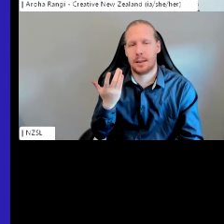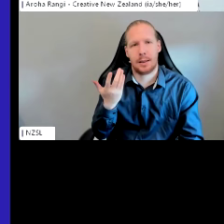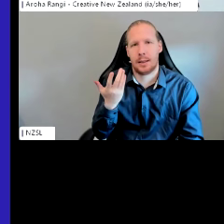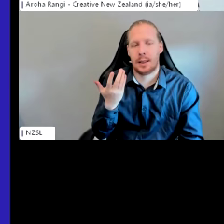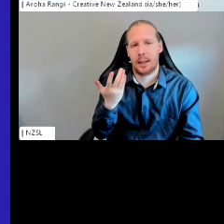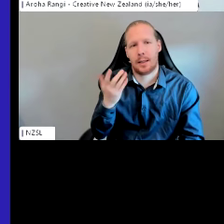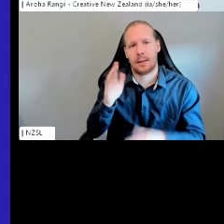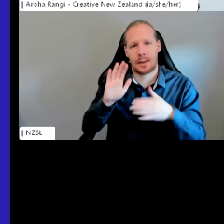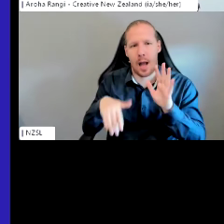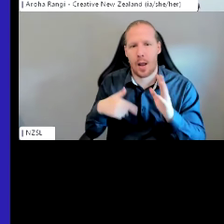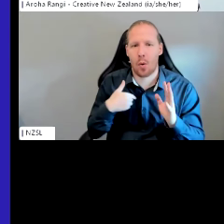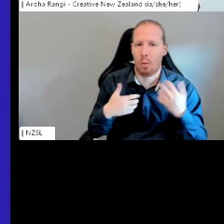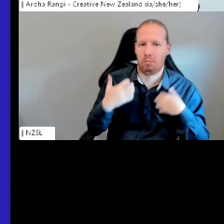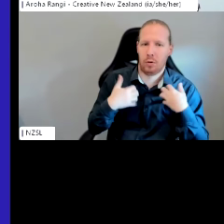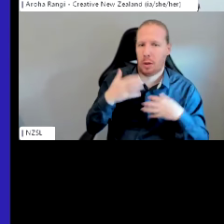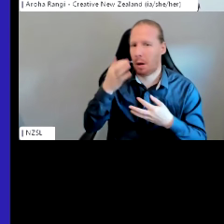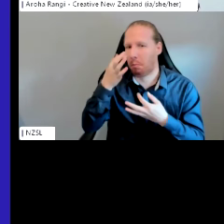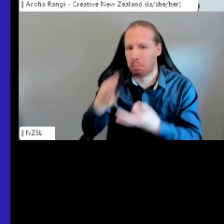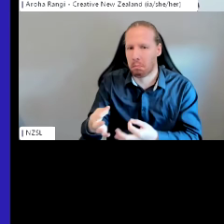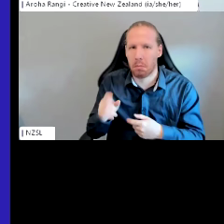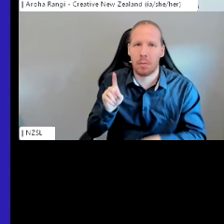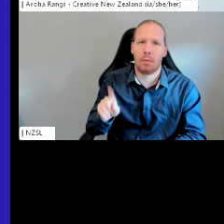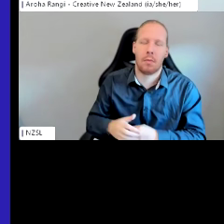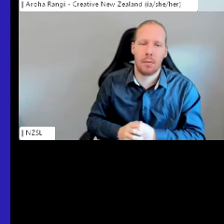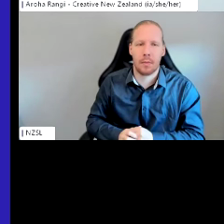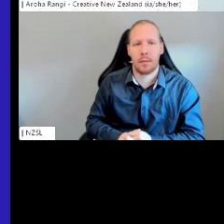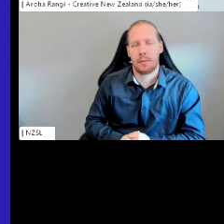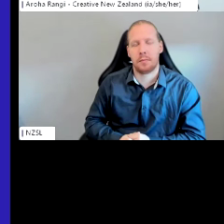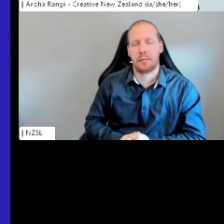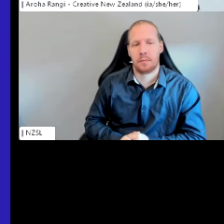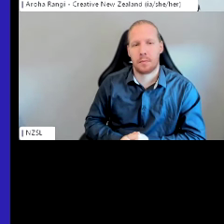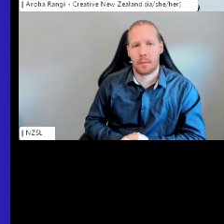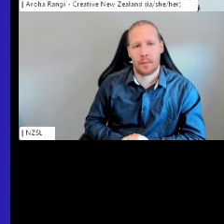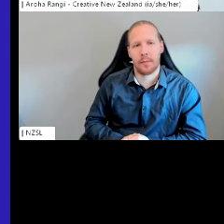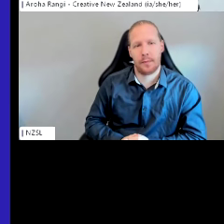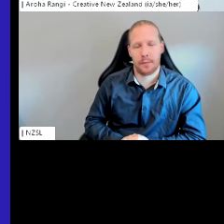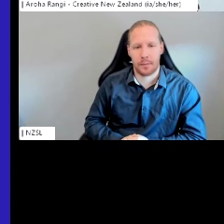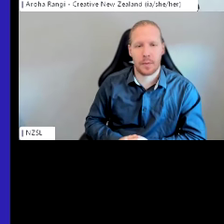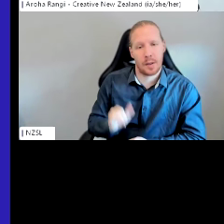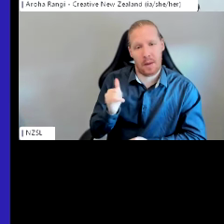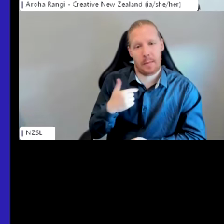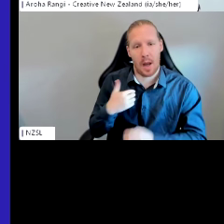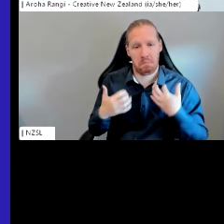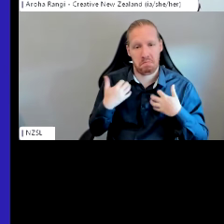political and it was interesting then um I'm much more likely to go and see something completely